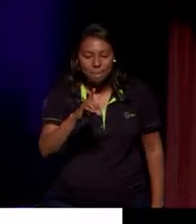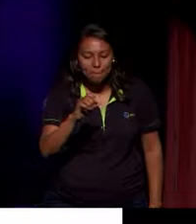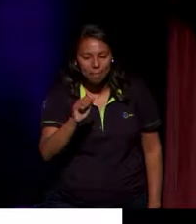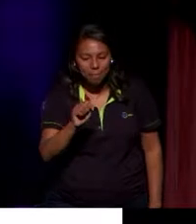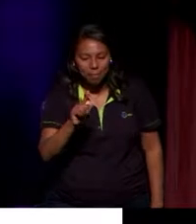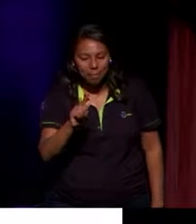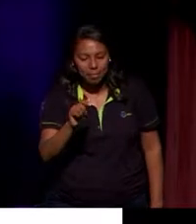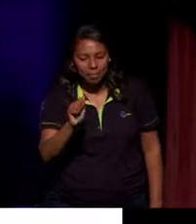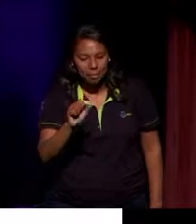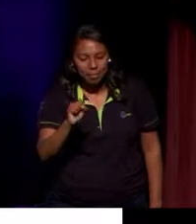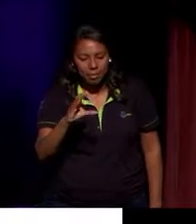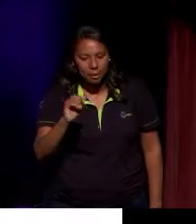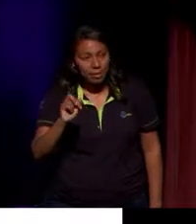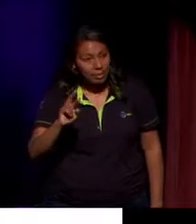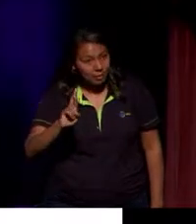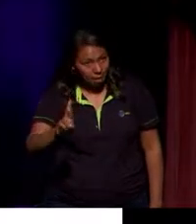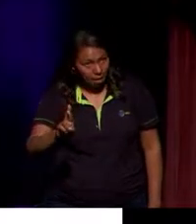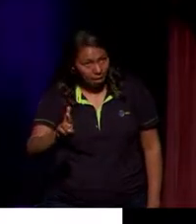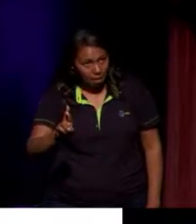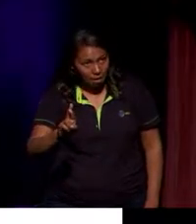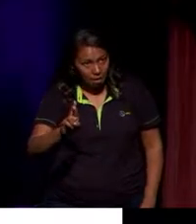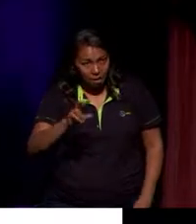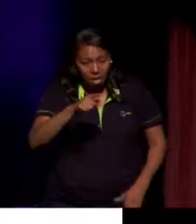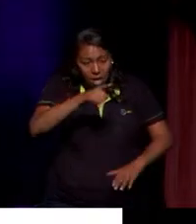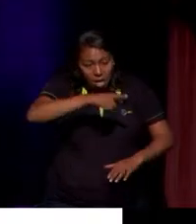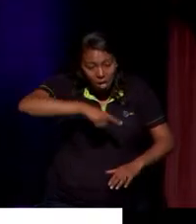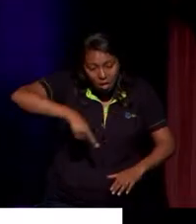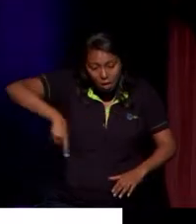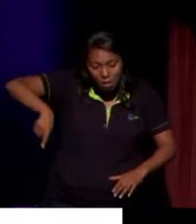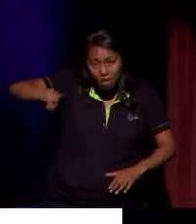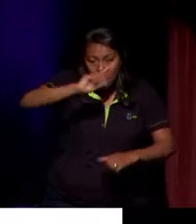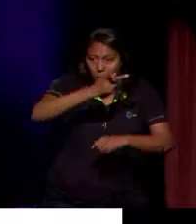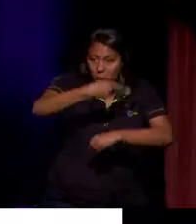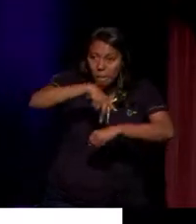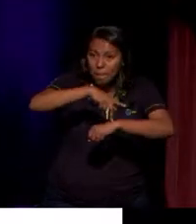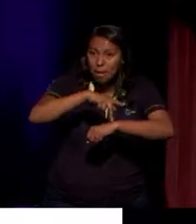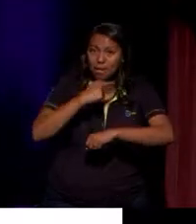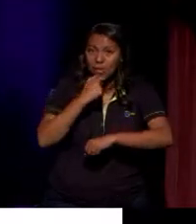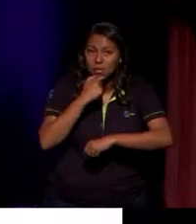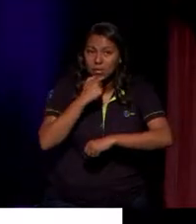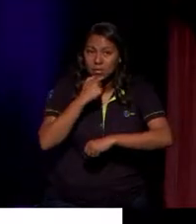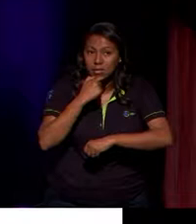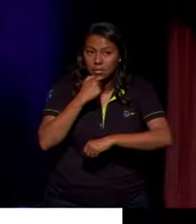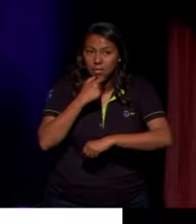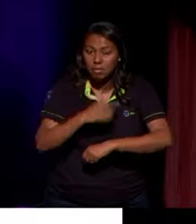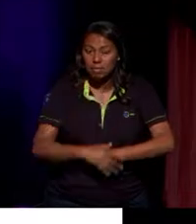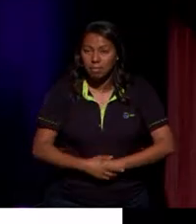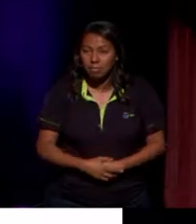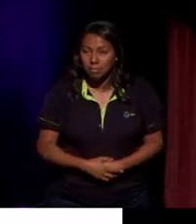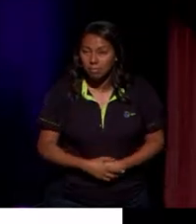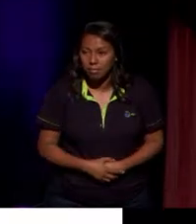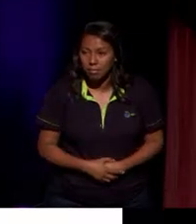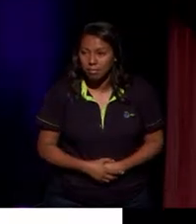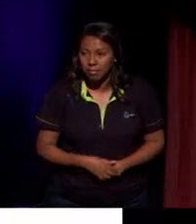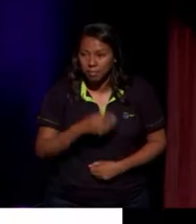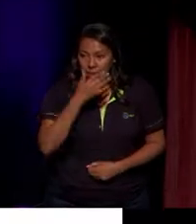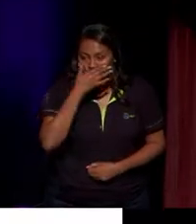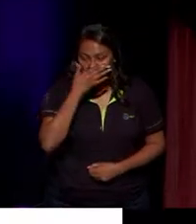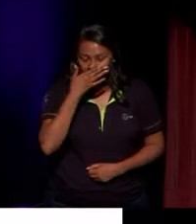of English official speech. Isabel, I'm sorry. Say it. We need you to stay a little bit closer…